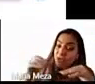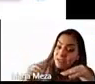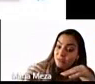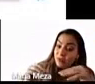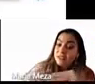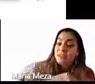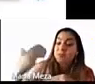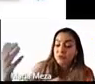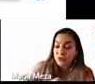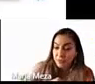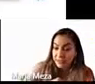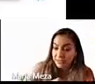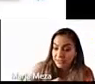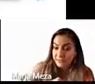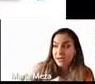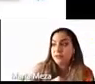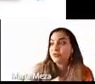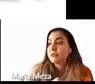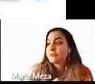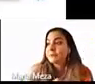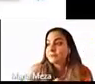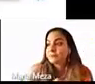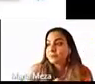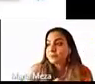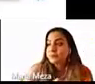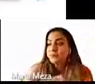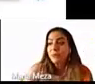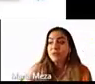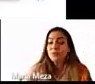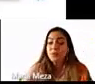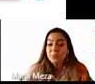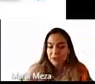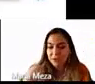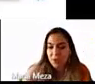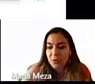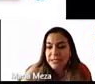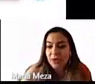to select those women and then later deliver them that is very important as